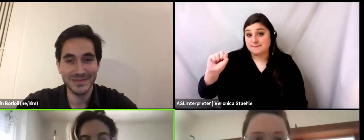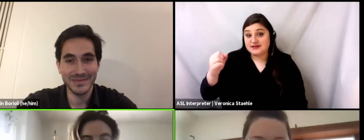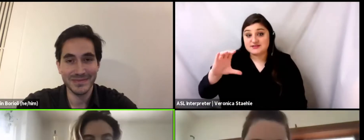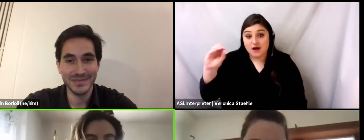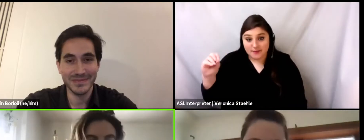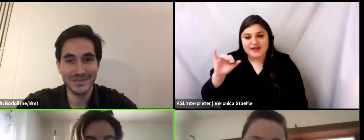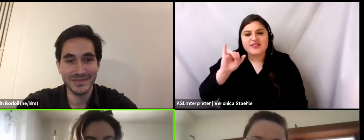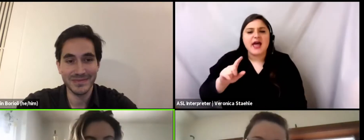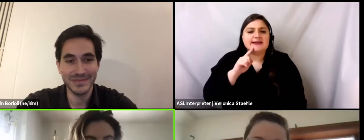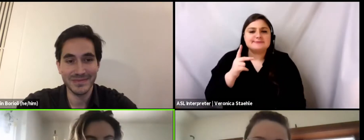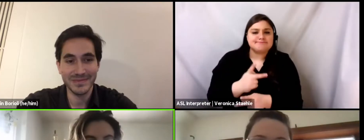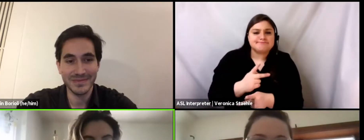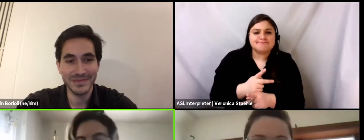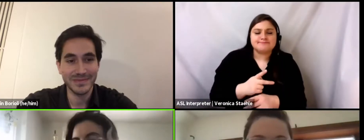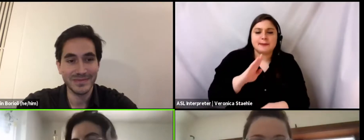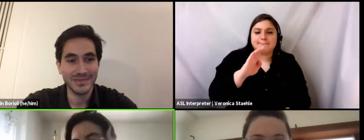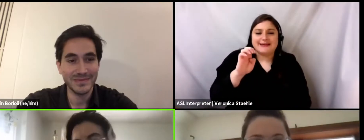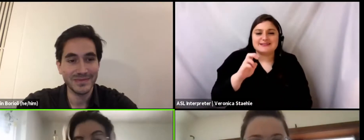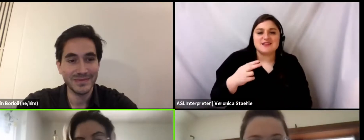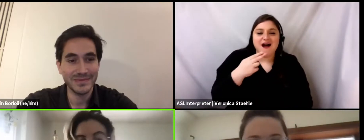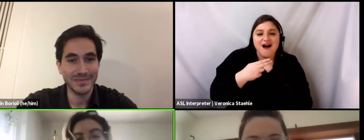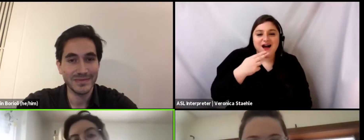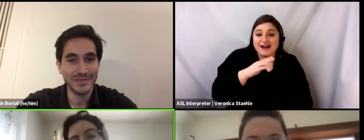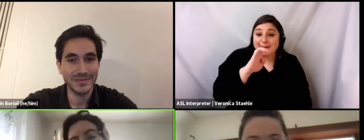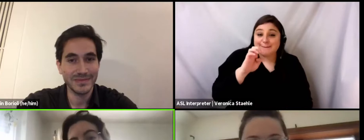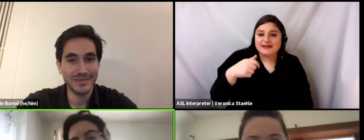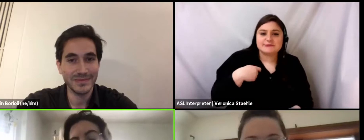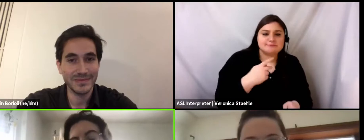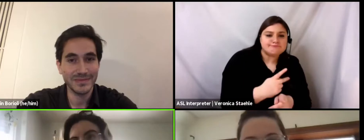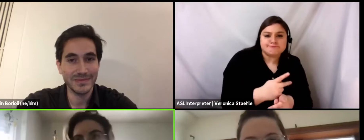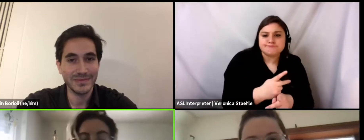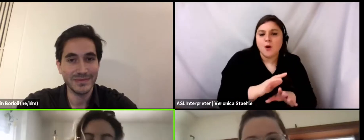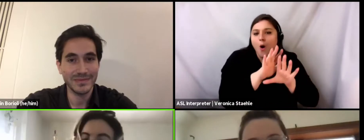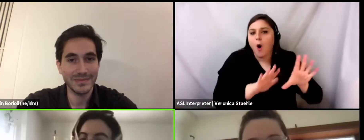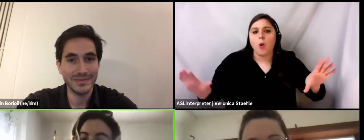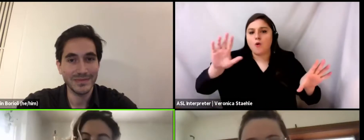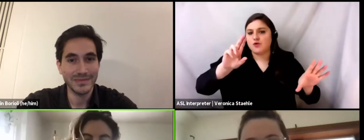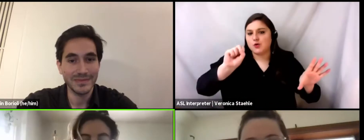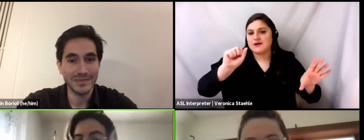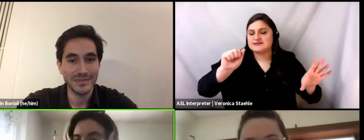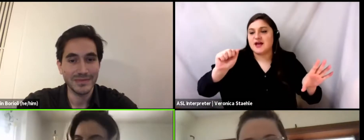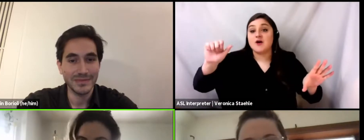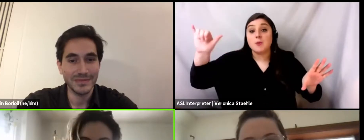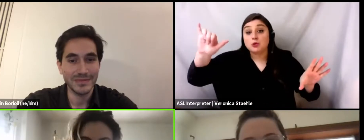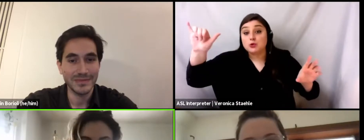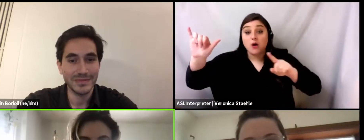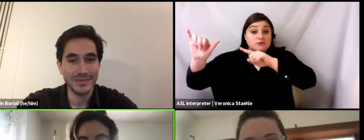service, we take care of honeybees across the U.S. from New York to San Francisco, all amazing